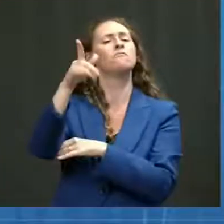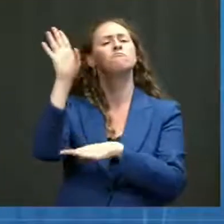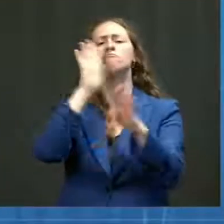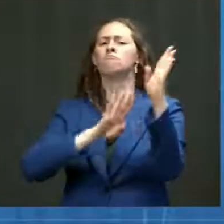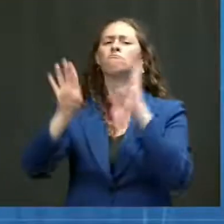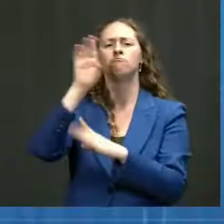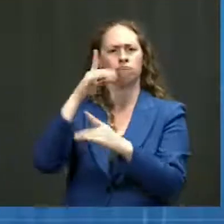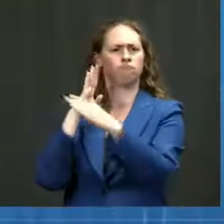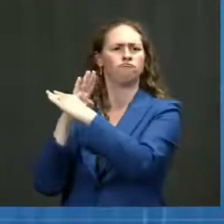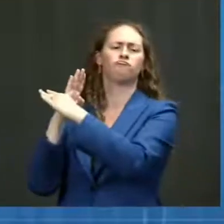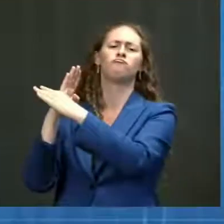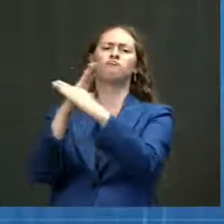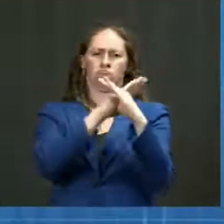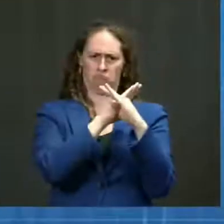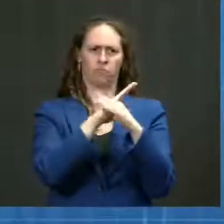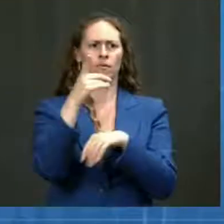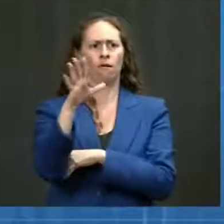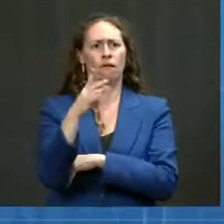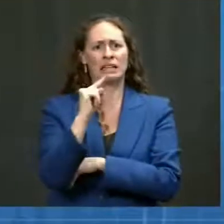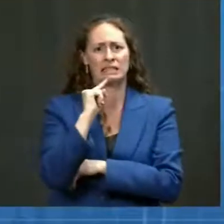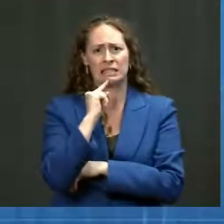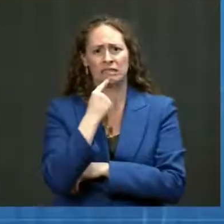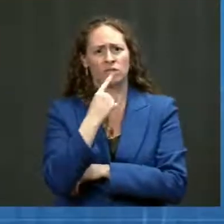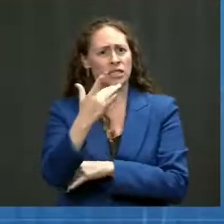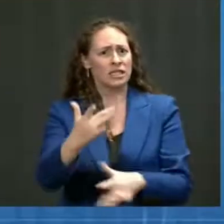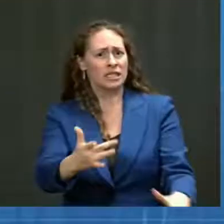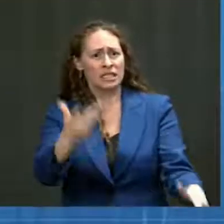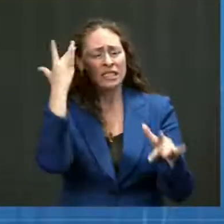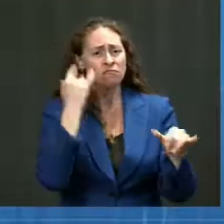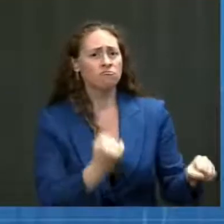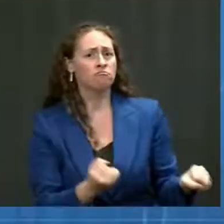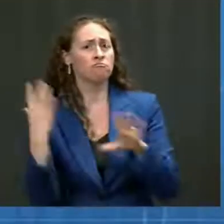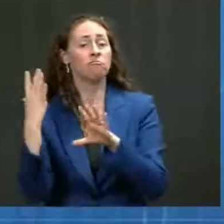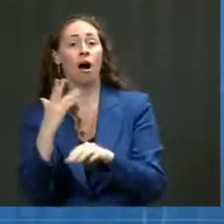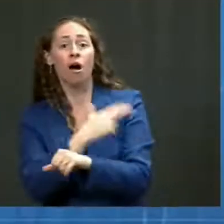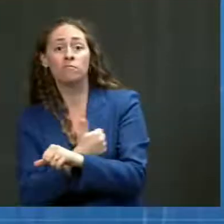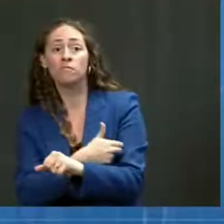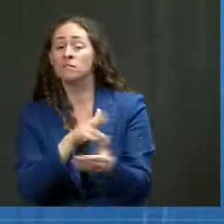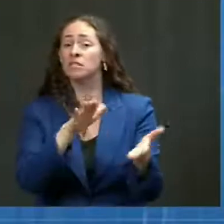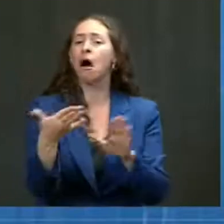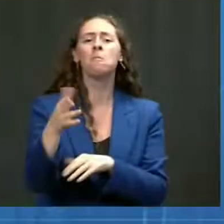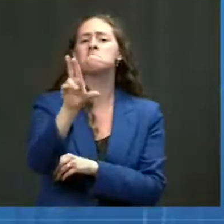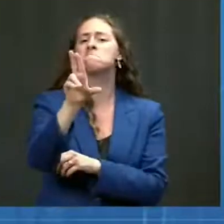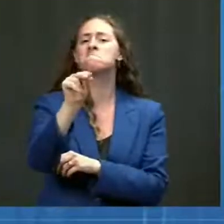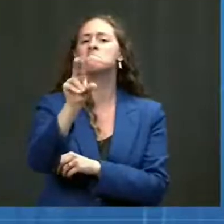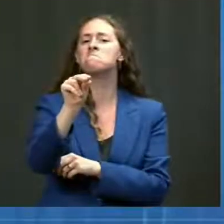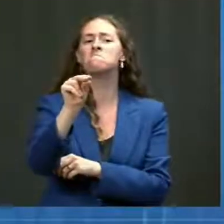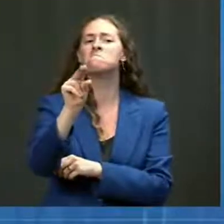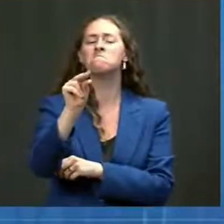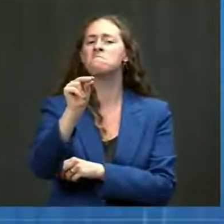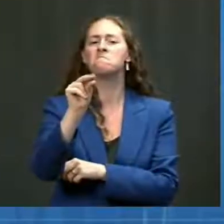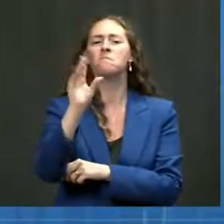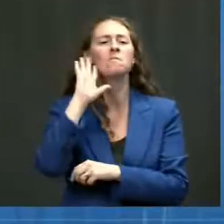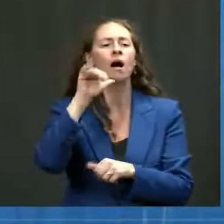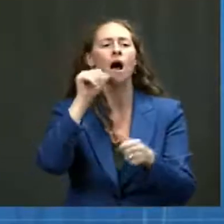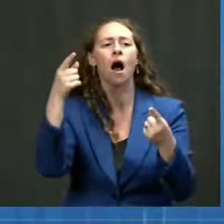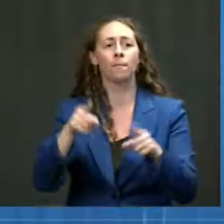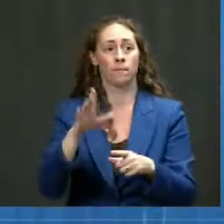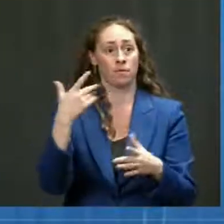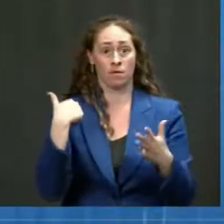STILL HAVE A HIGH DEGREE OF PROTECTION FROM THE WORST OUTCOMES OF COVID-19, SEVERE